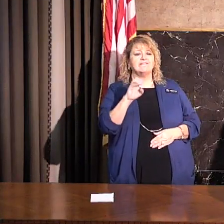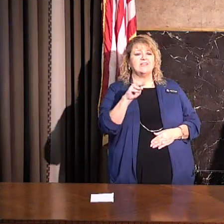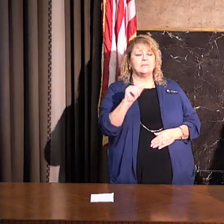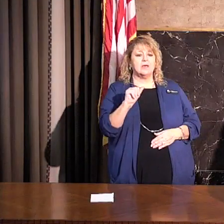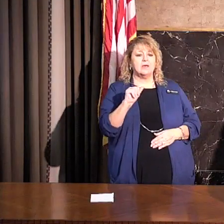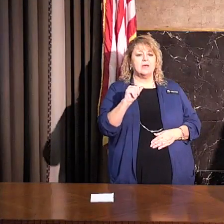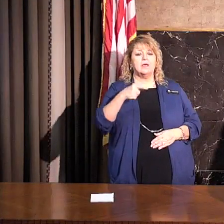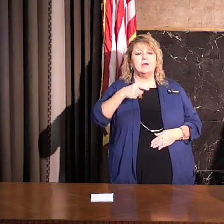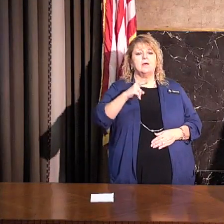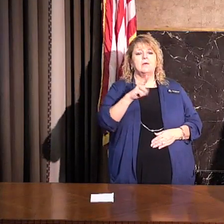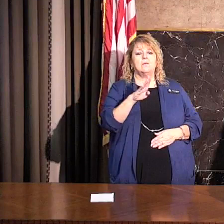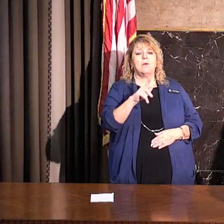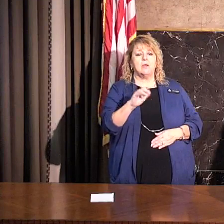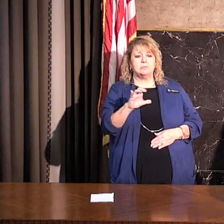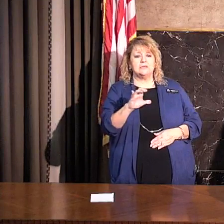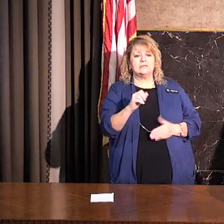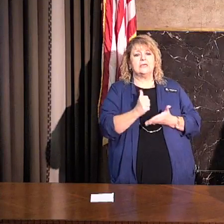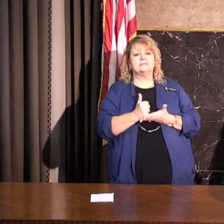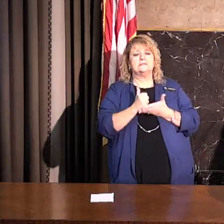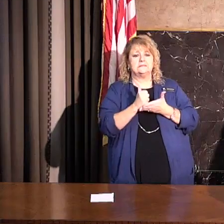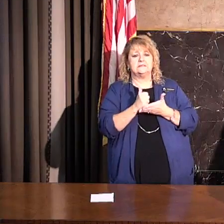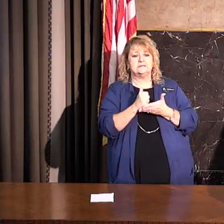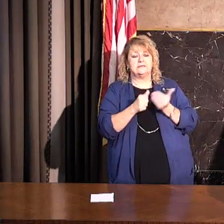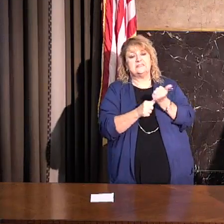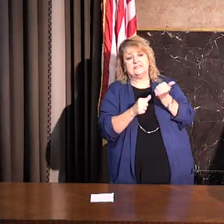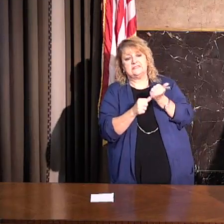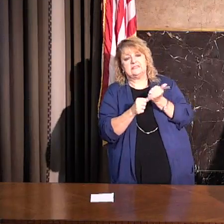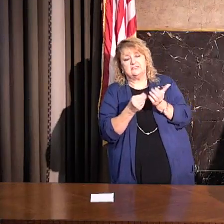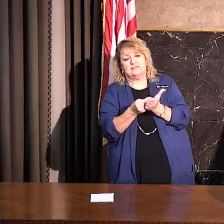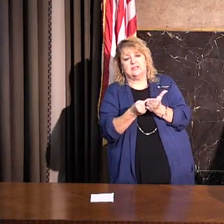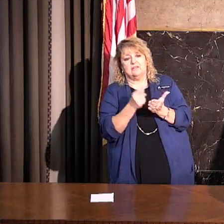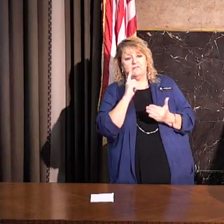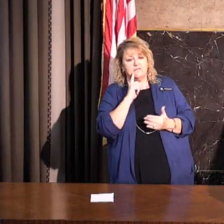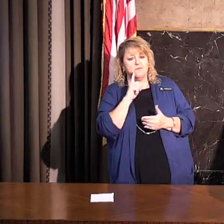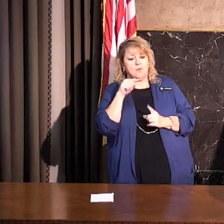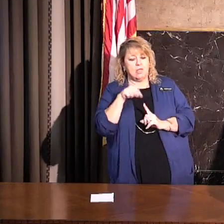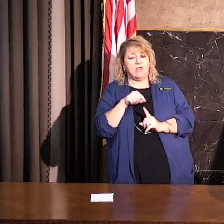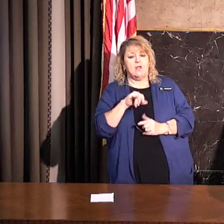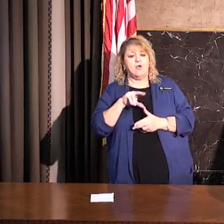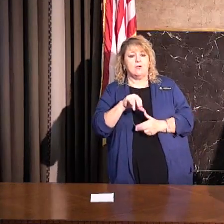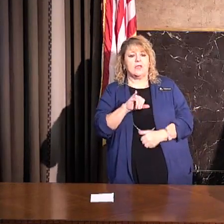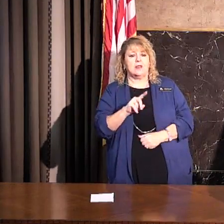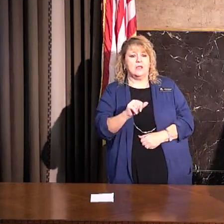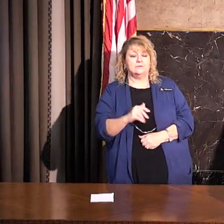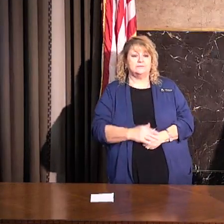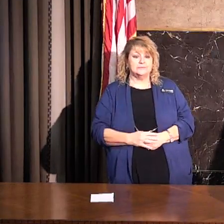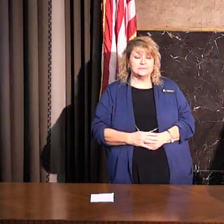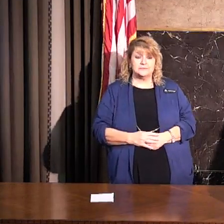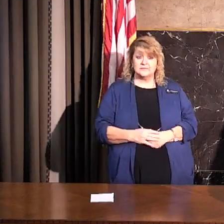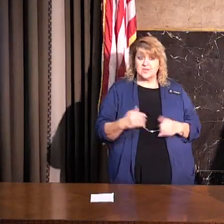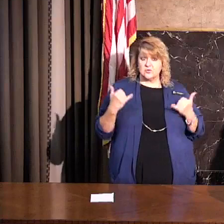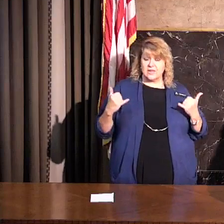assistance funding due to hurricane Ida. Um this morning,